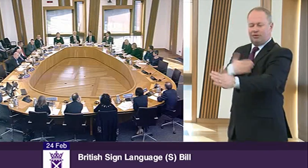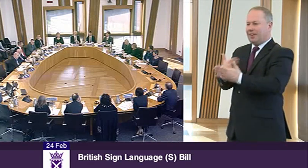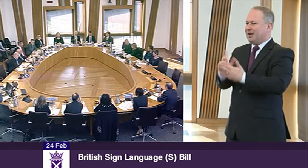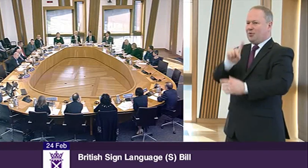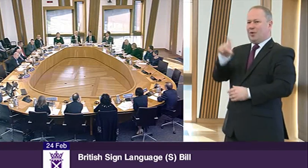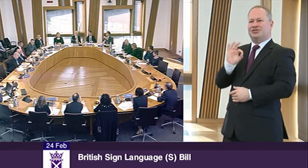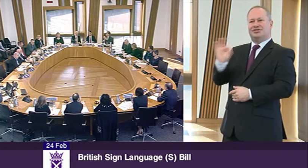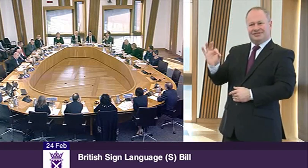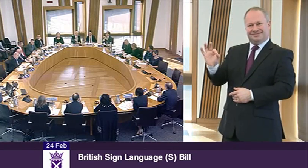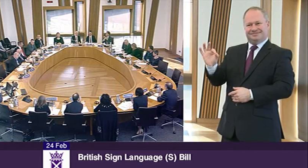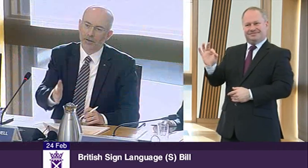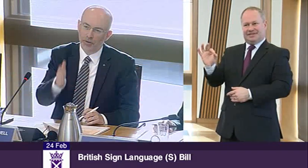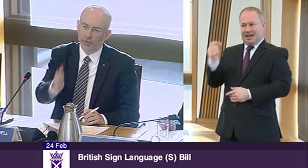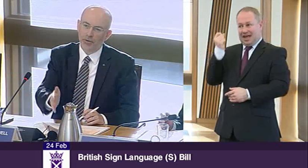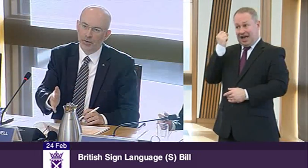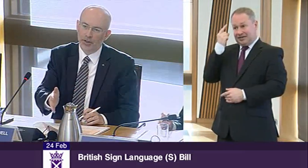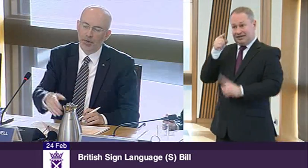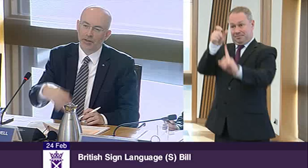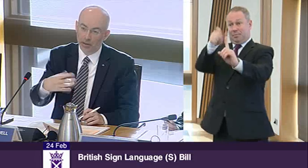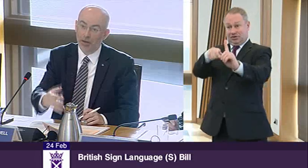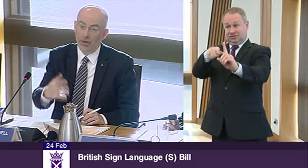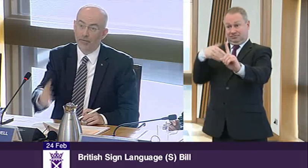The Convener: Maybe my question was not clear. I understand that the person whom you have